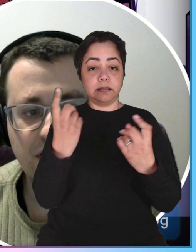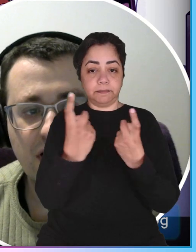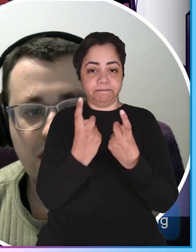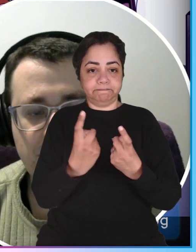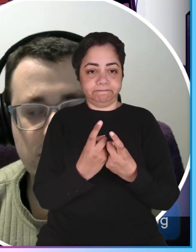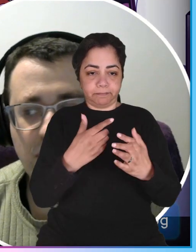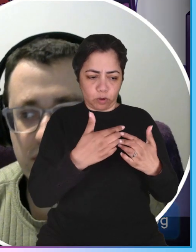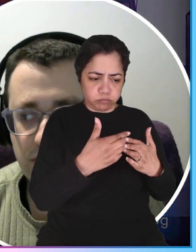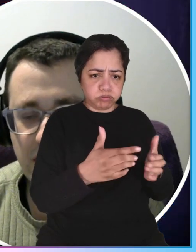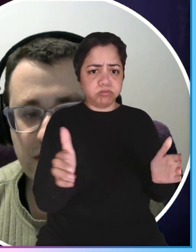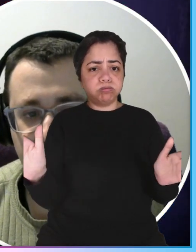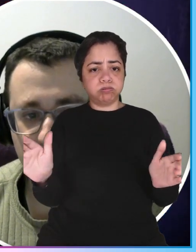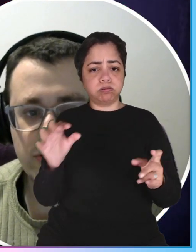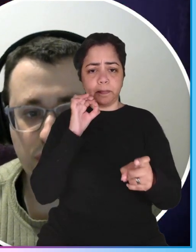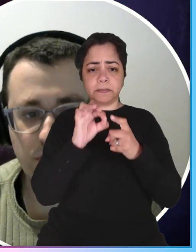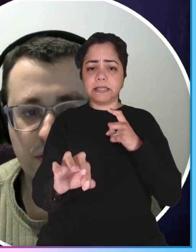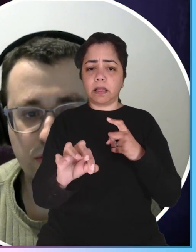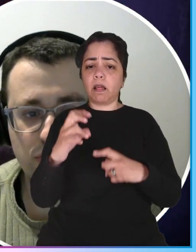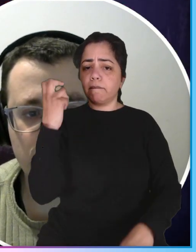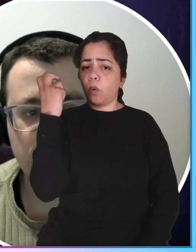This was really fun to implement too.